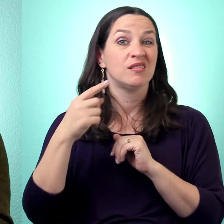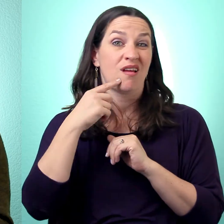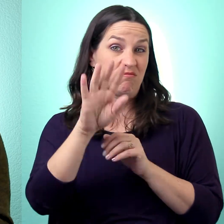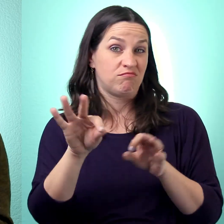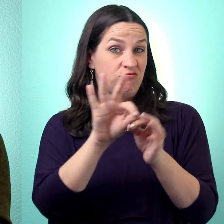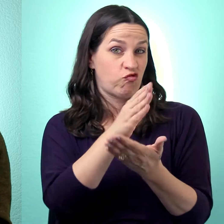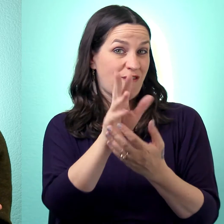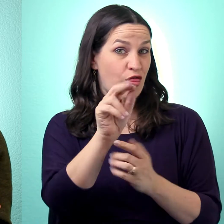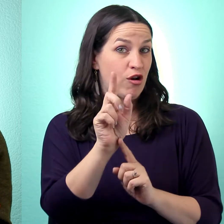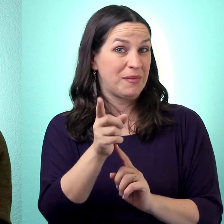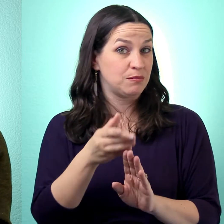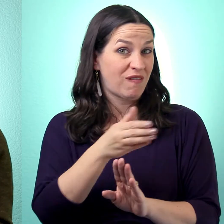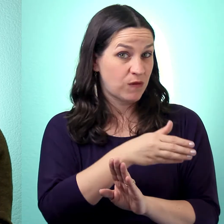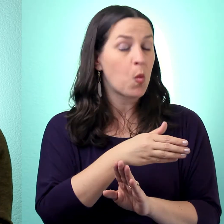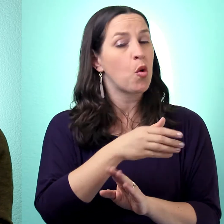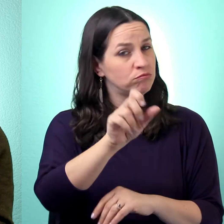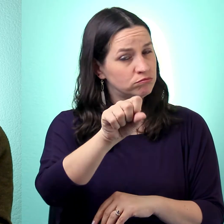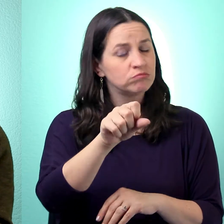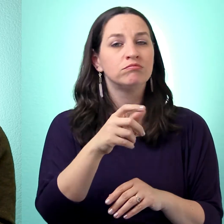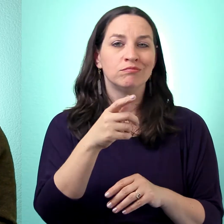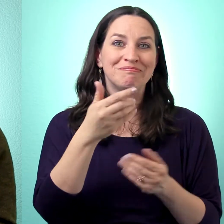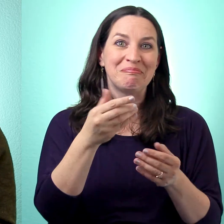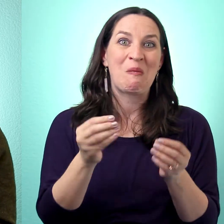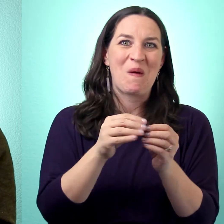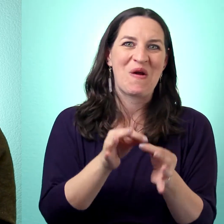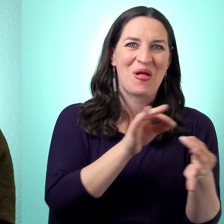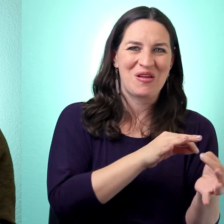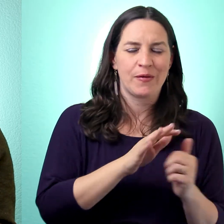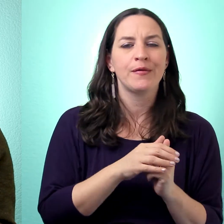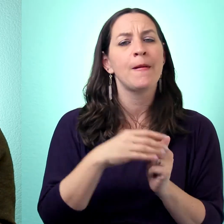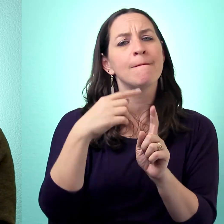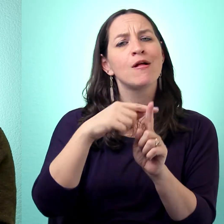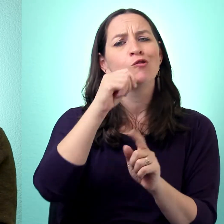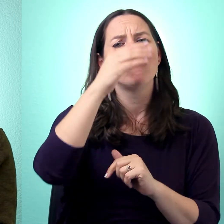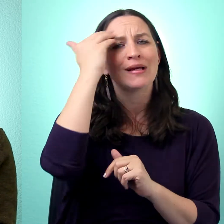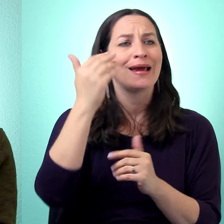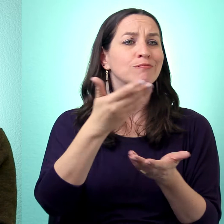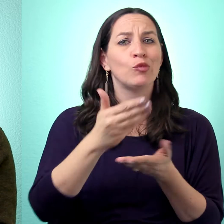you to get there thirty minutes early. Make sure you have your ID with you. Make sure that you don't bring your phone into the